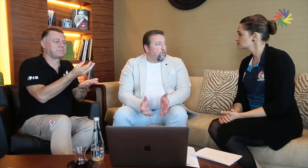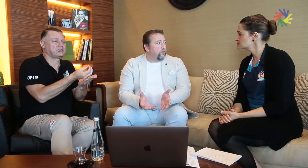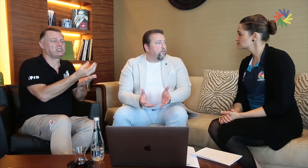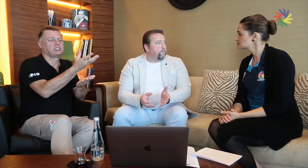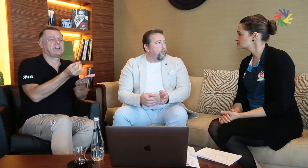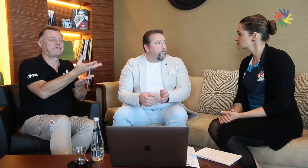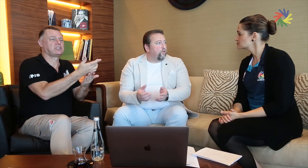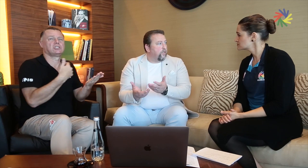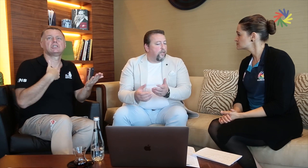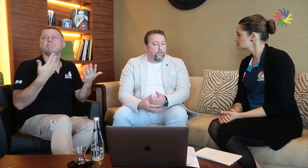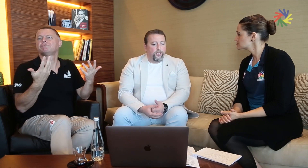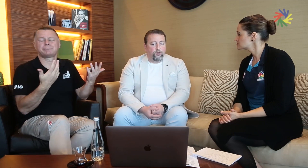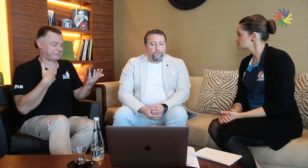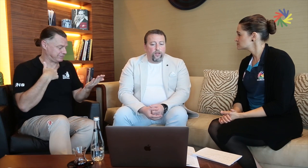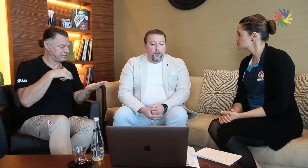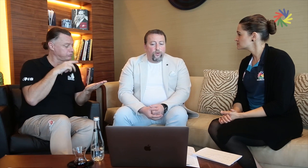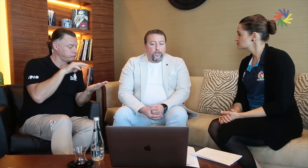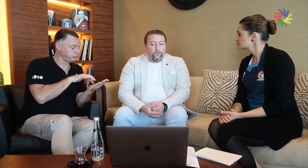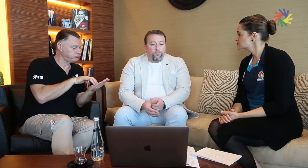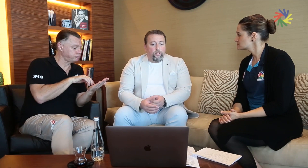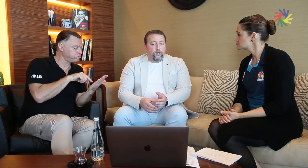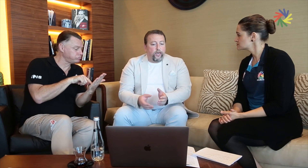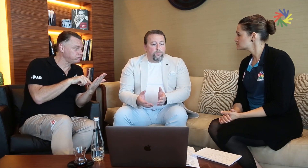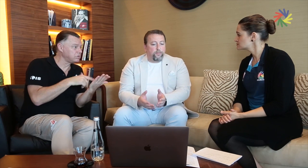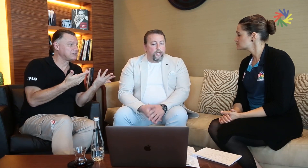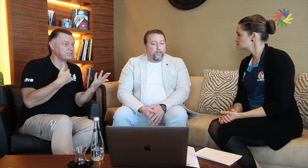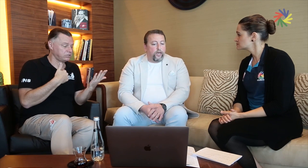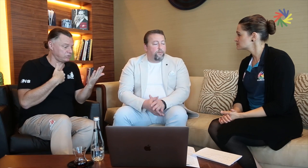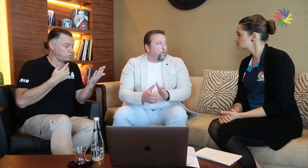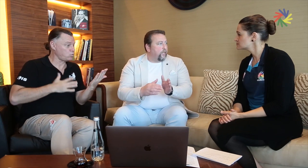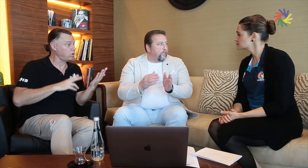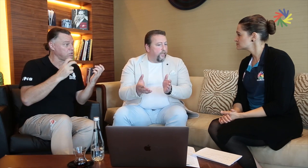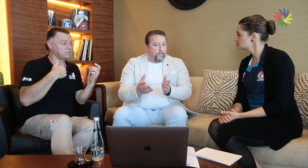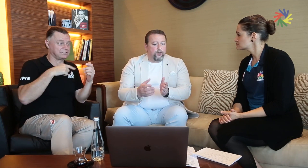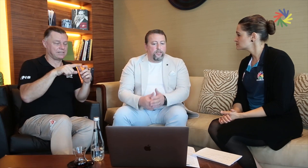Our system ensures the operation of Timing and